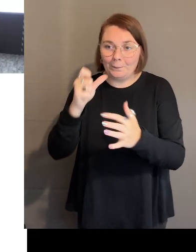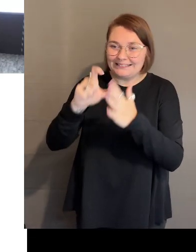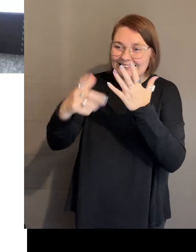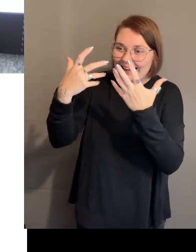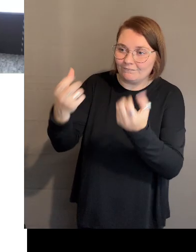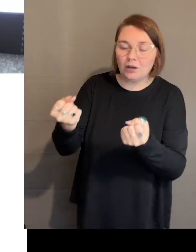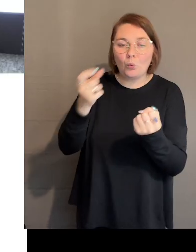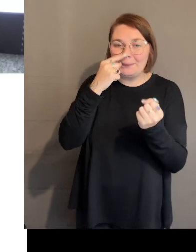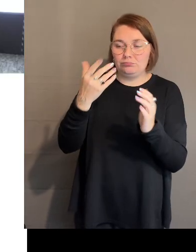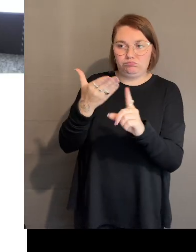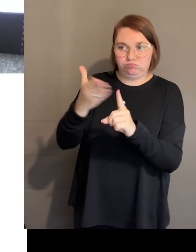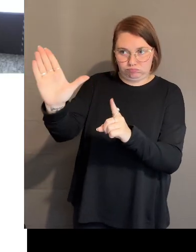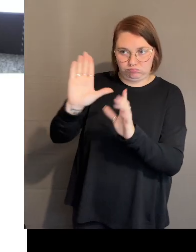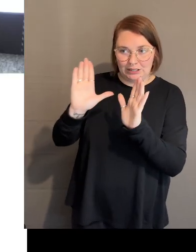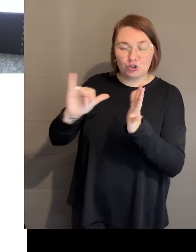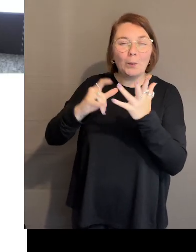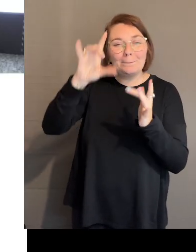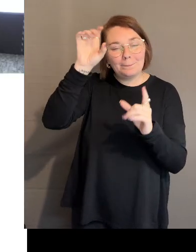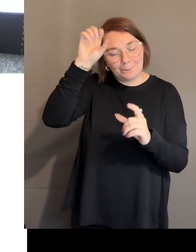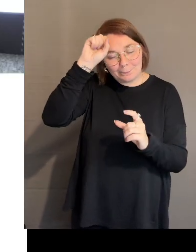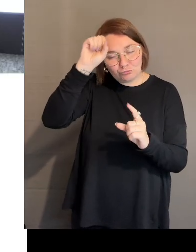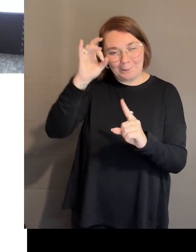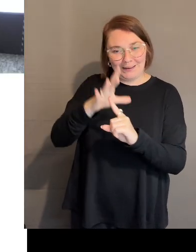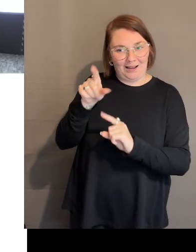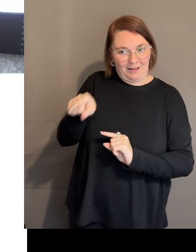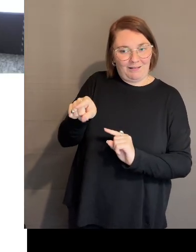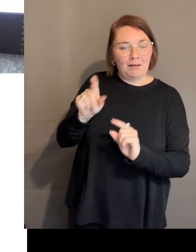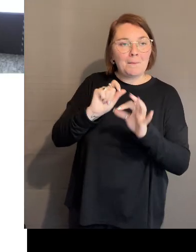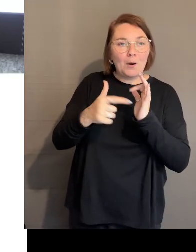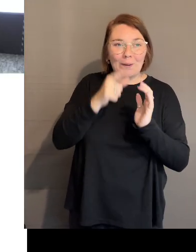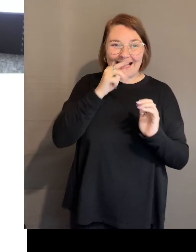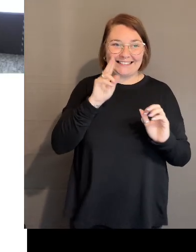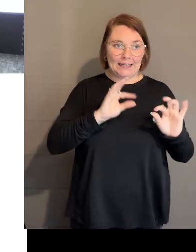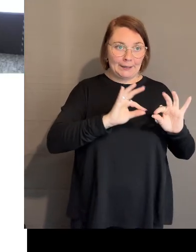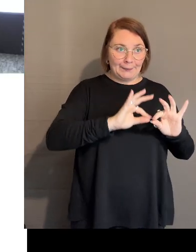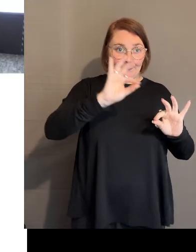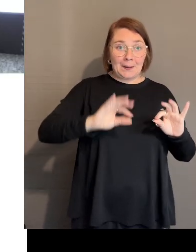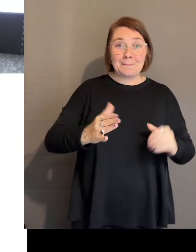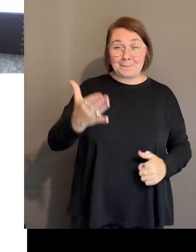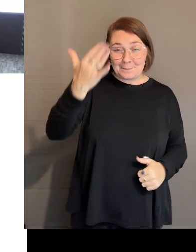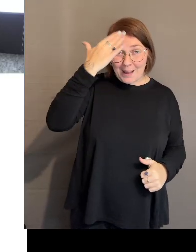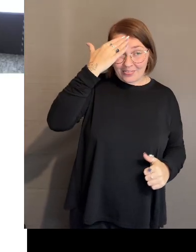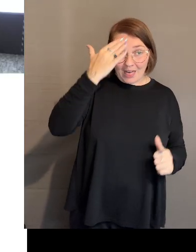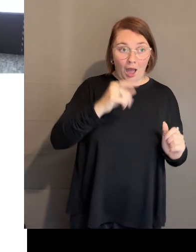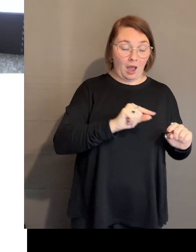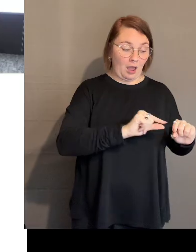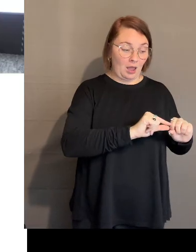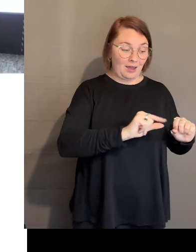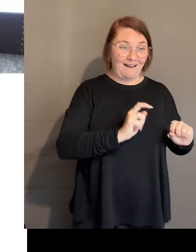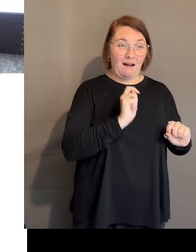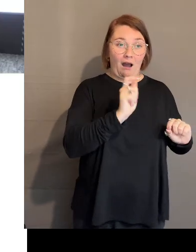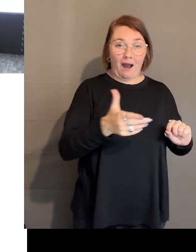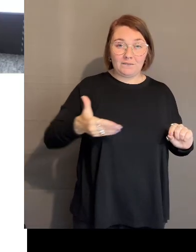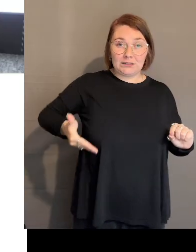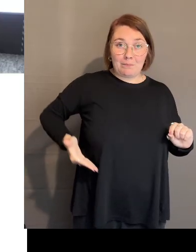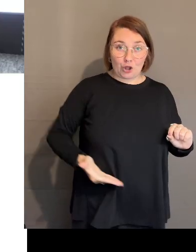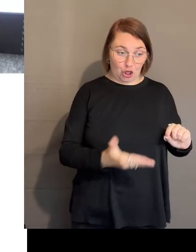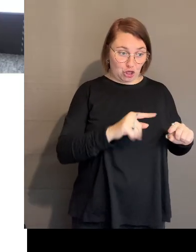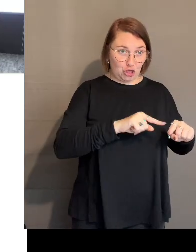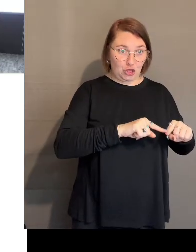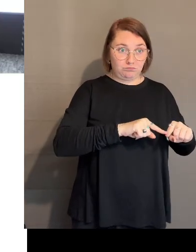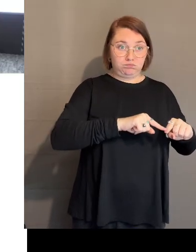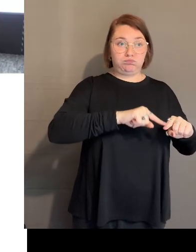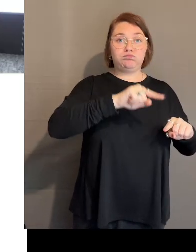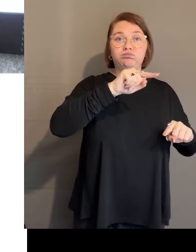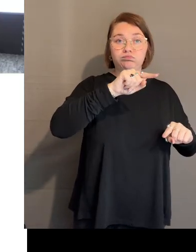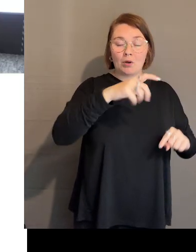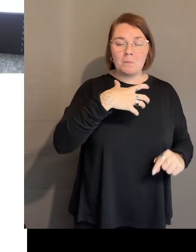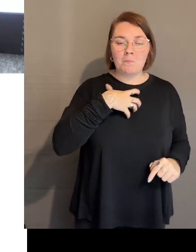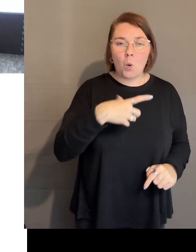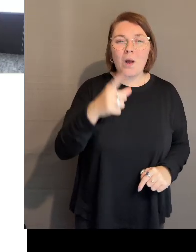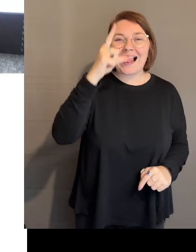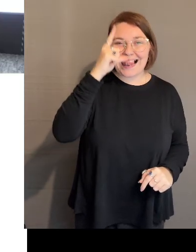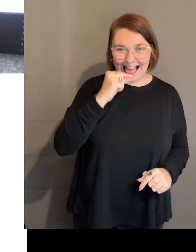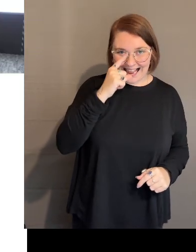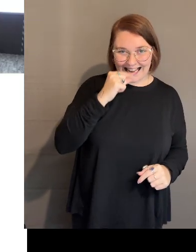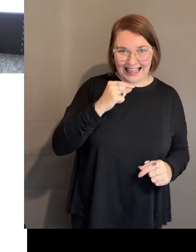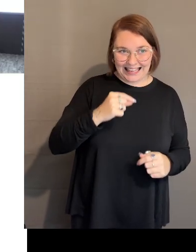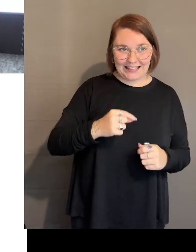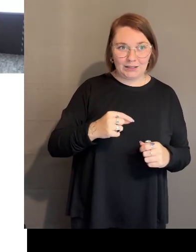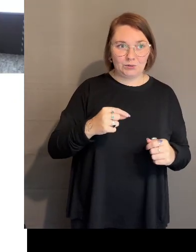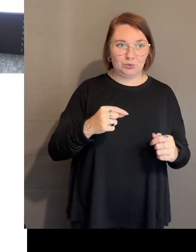So… It's important to remember. But this, what we see here, is that mothers after birth Are more likely